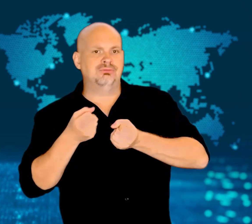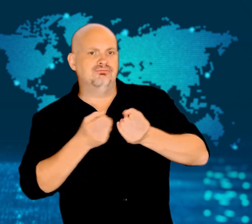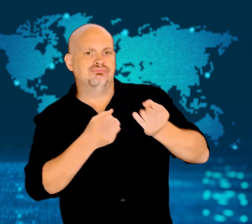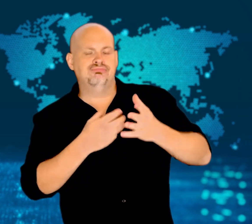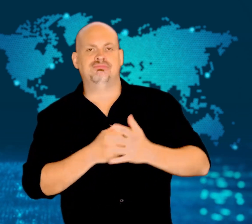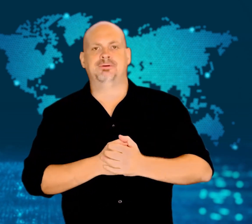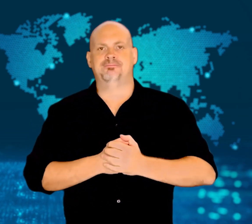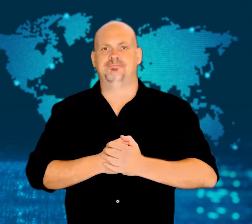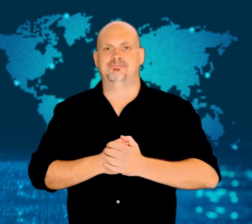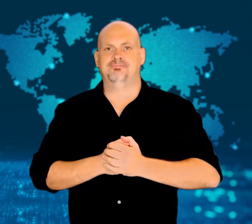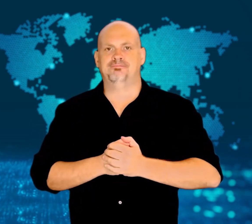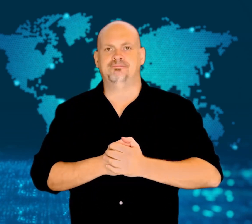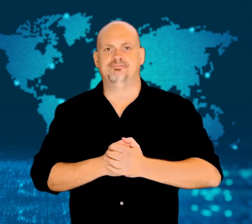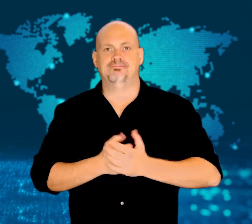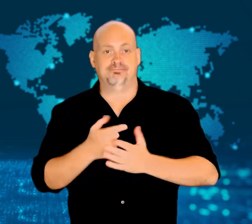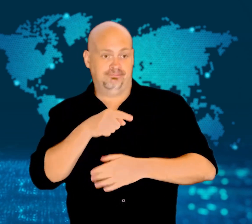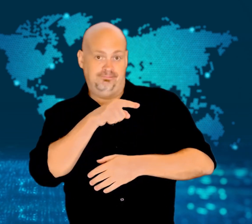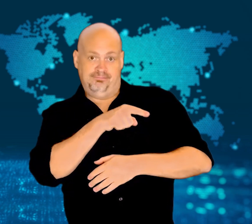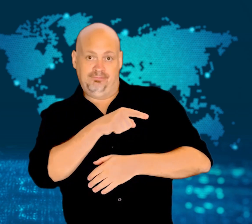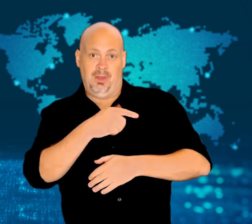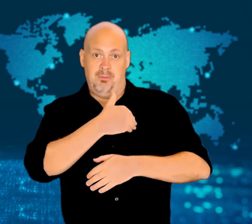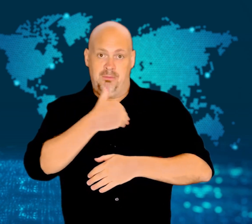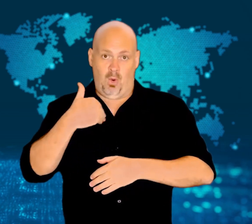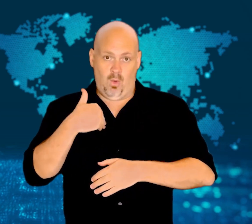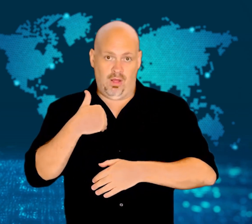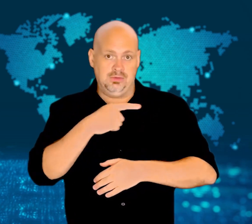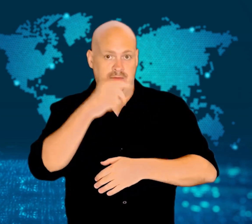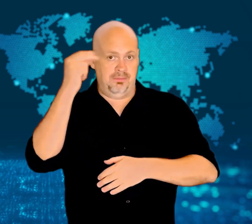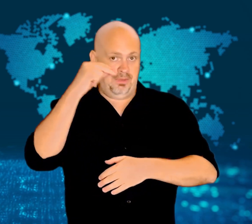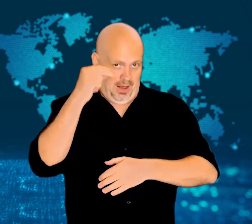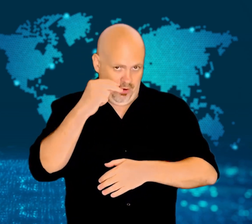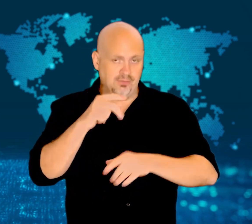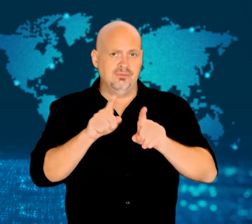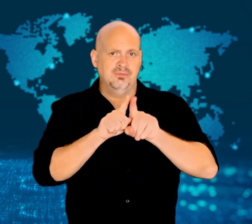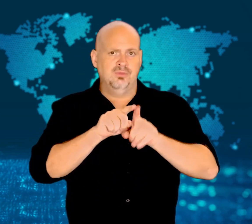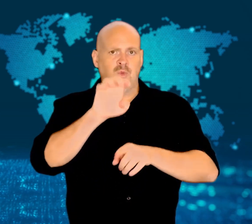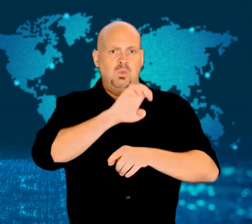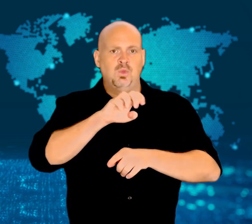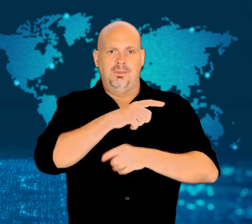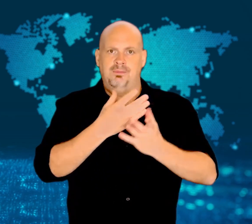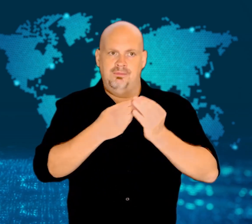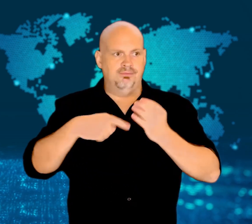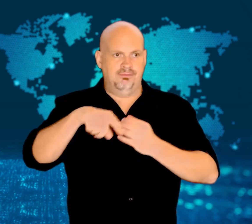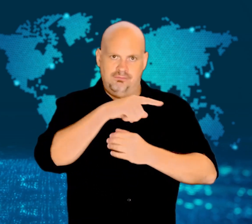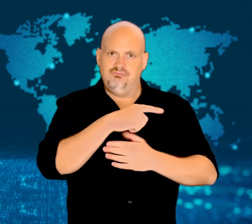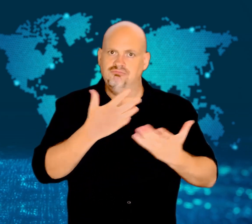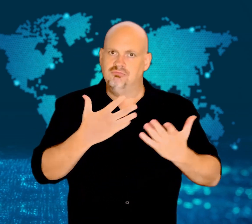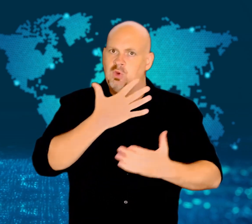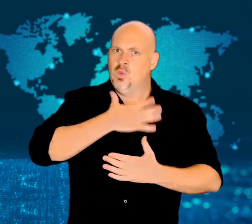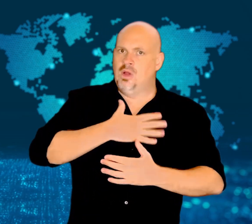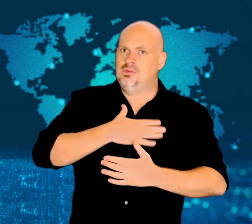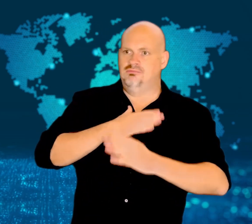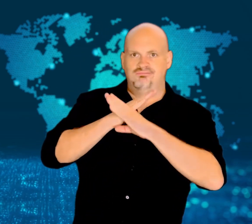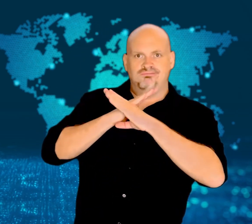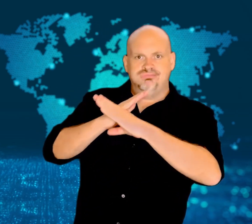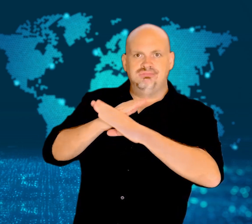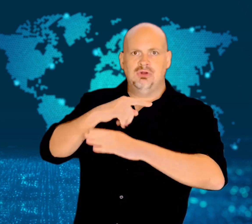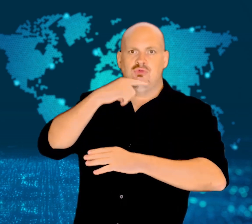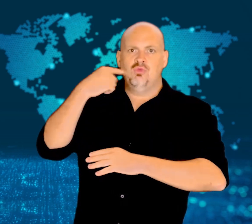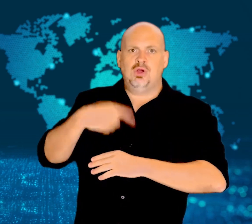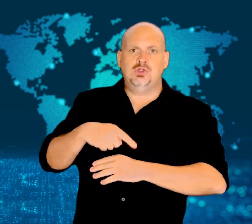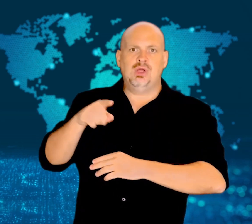Poland and Bulgaria are among the European countries that